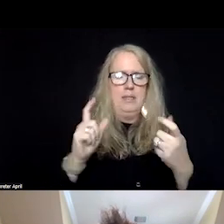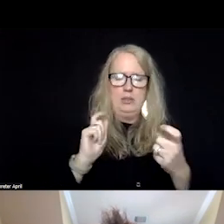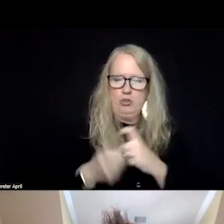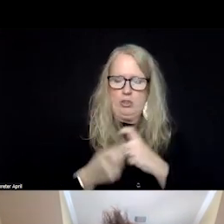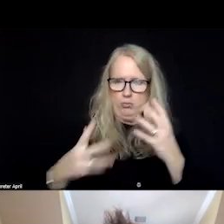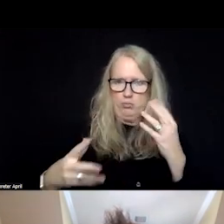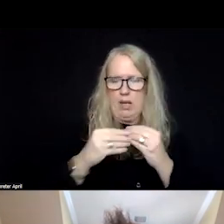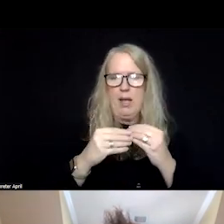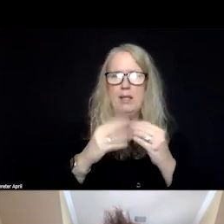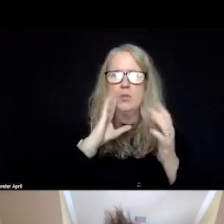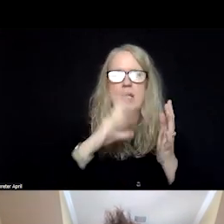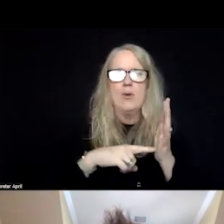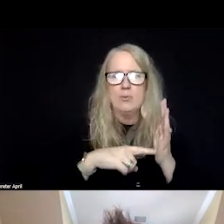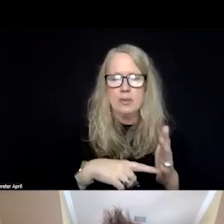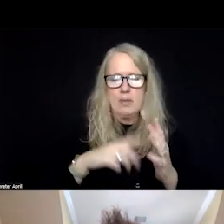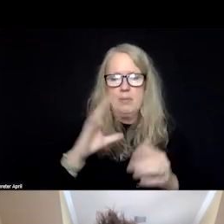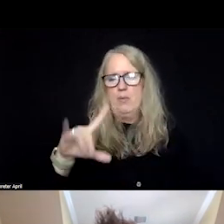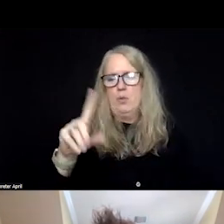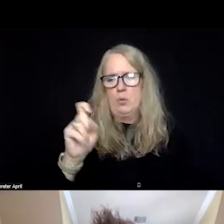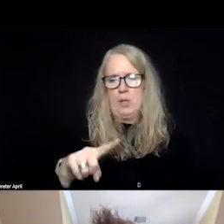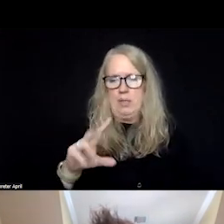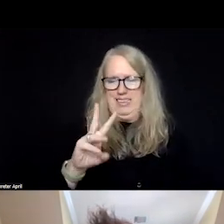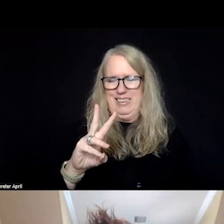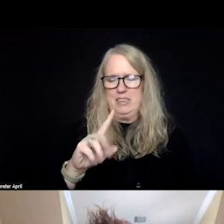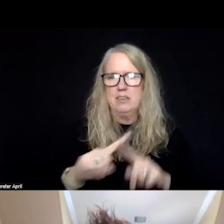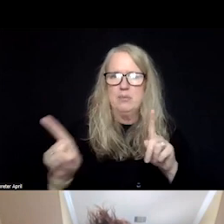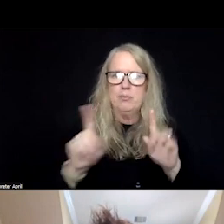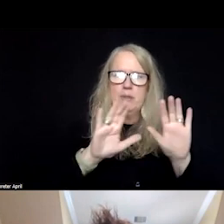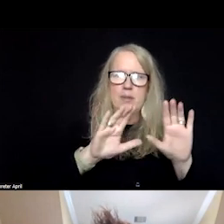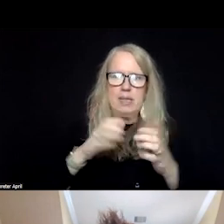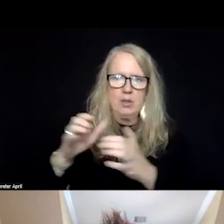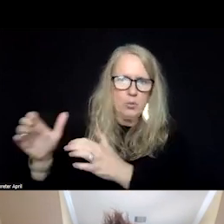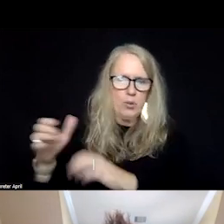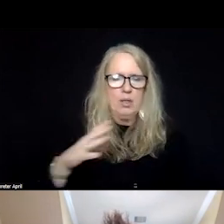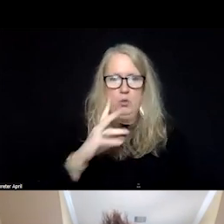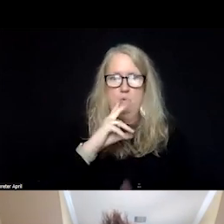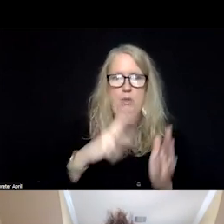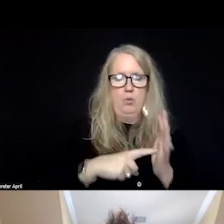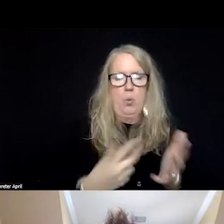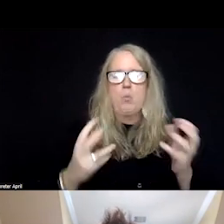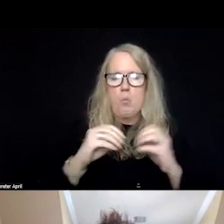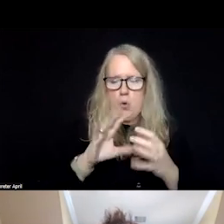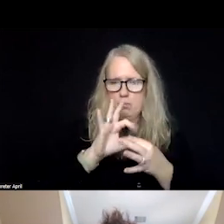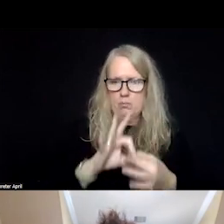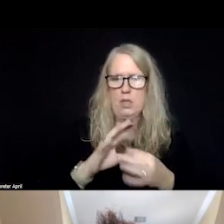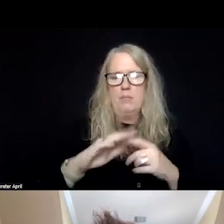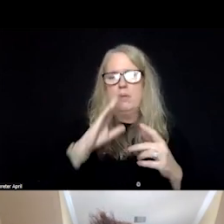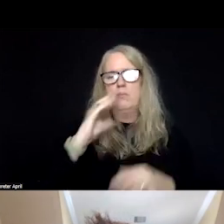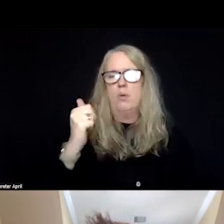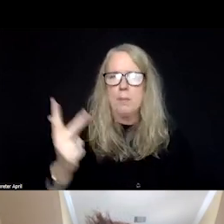WE PUT ON THERE. NOW WE SORT THE QUESTIONS BY SIX CATEGORIES AND BROKE OUT MORE INTO MOBILE CRISIS CARE, WHICH I WILL TALK MORE